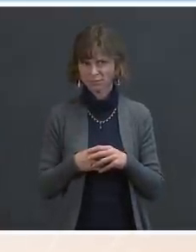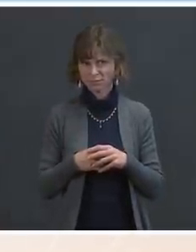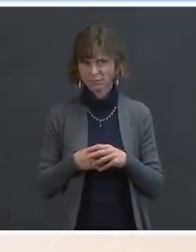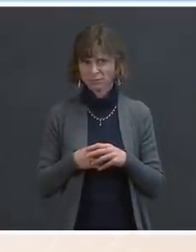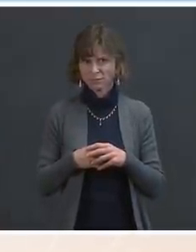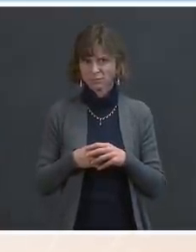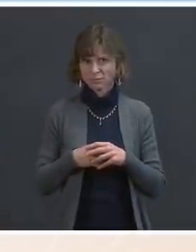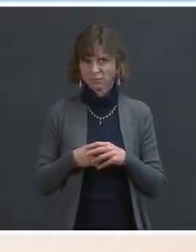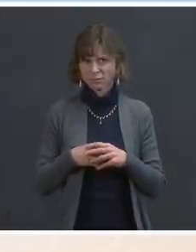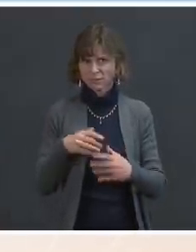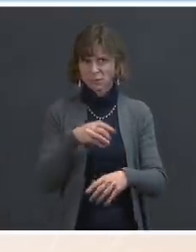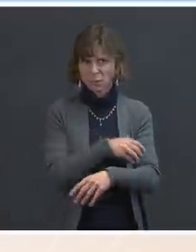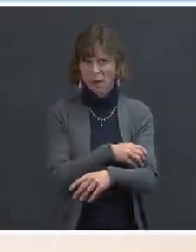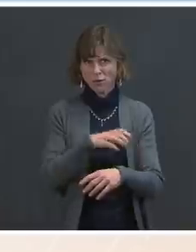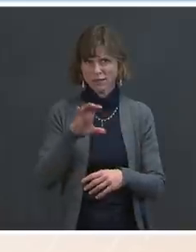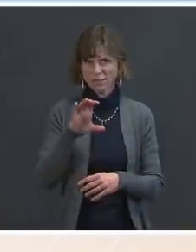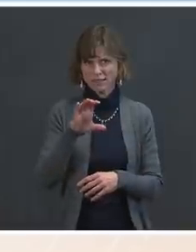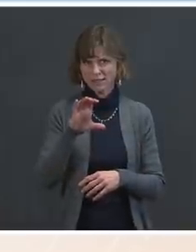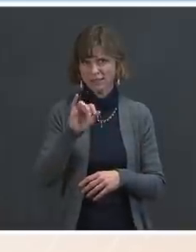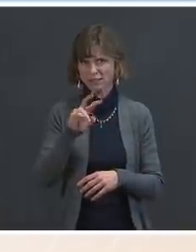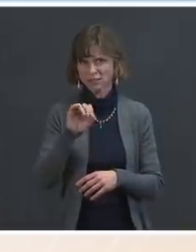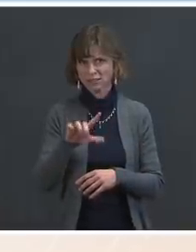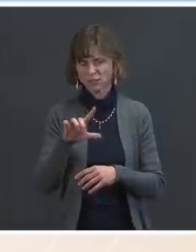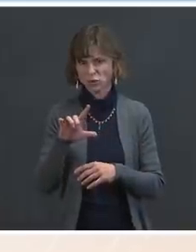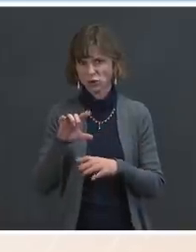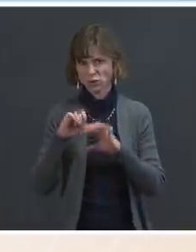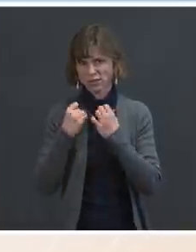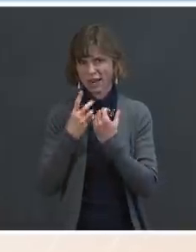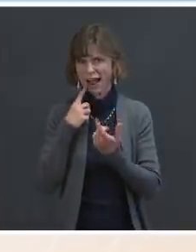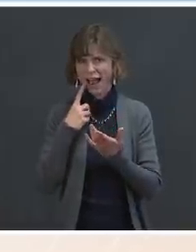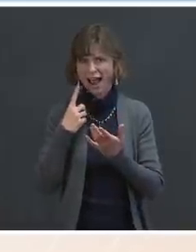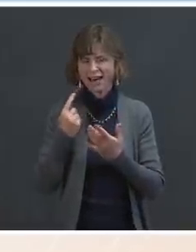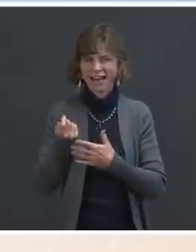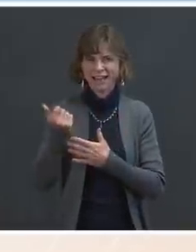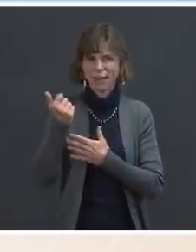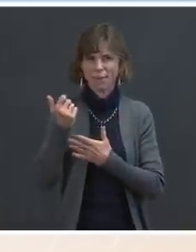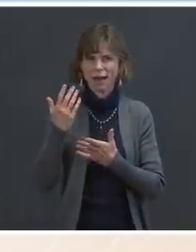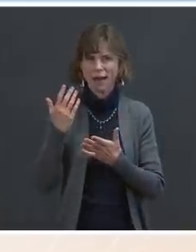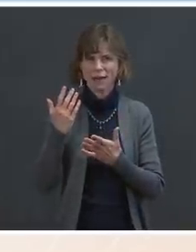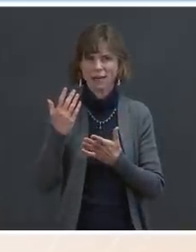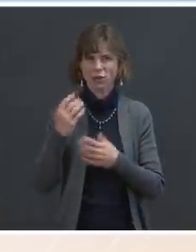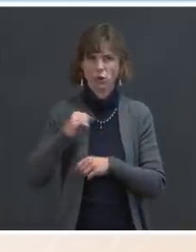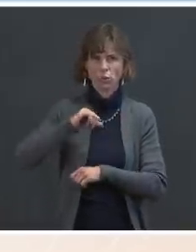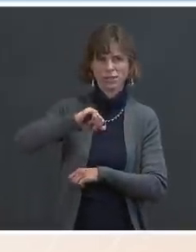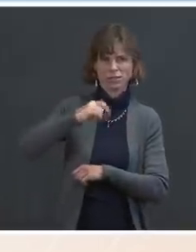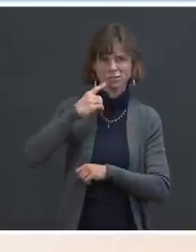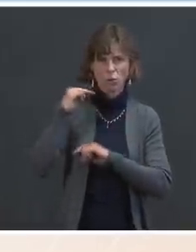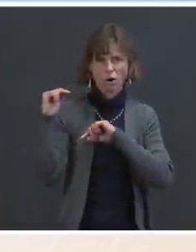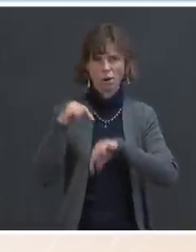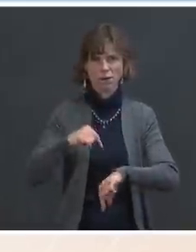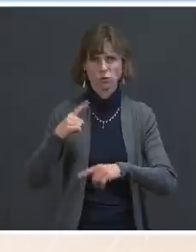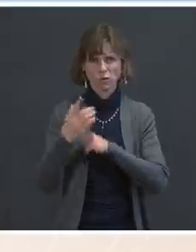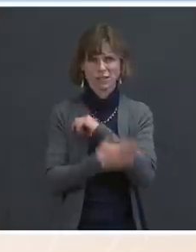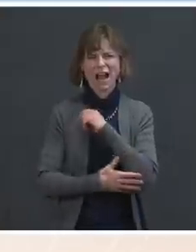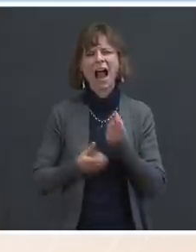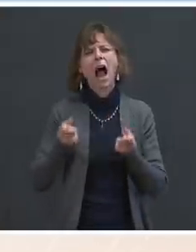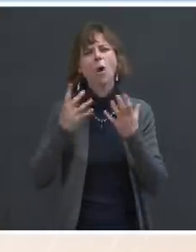and actually eliminating the push factor there to stop them from coming to this country? So how much of it is an international aid policy